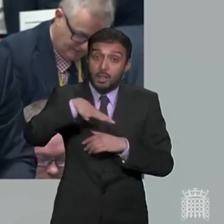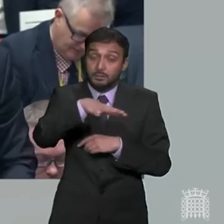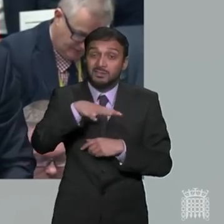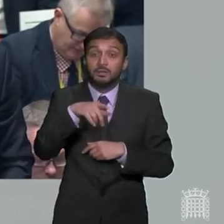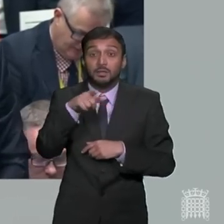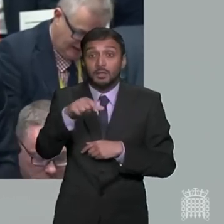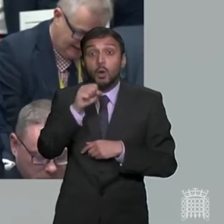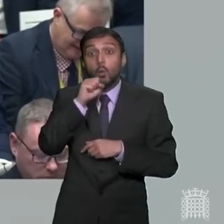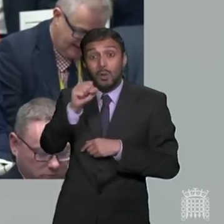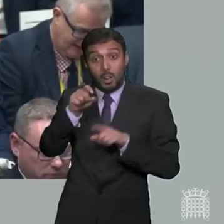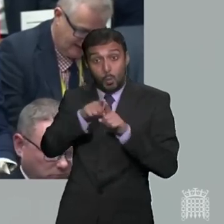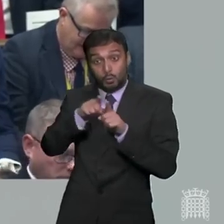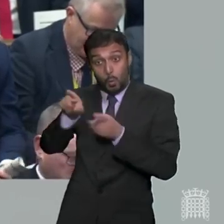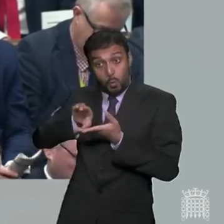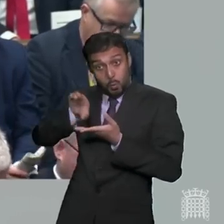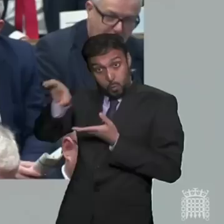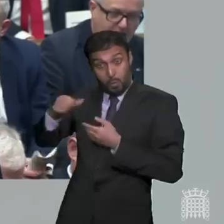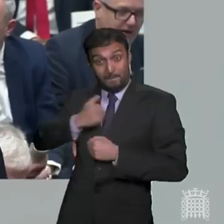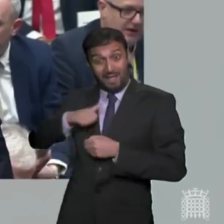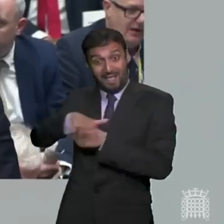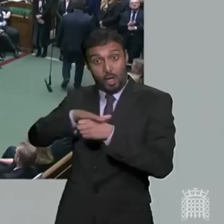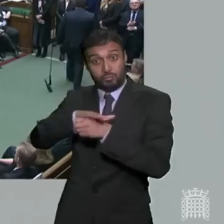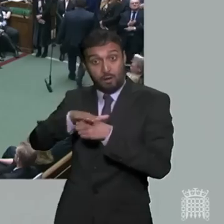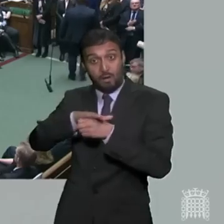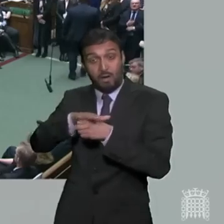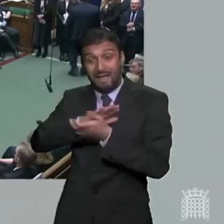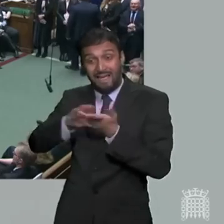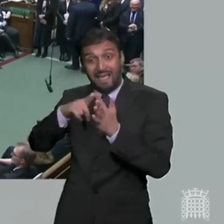in the Hebrides on the basis of fairness—yes or no?